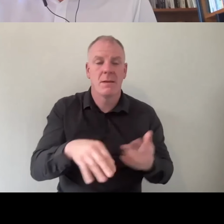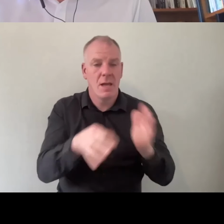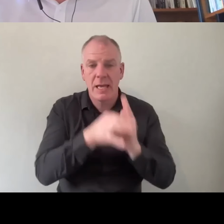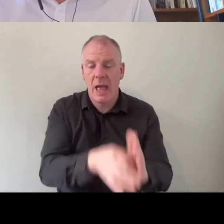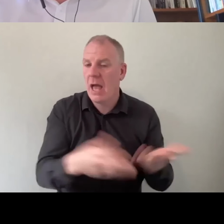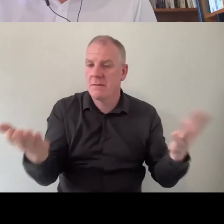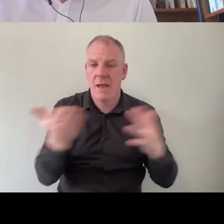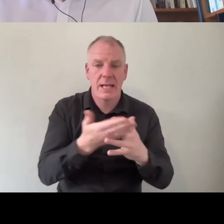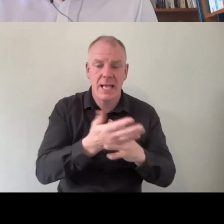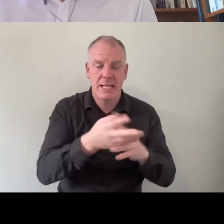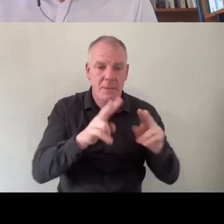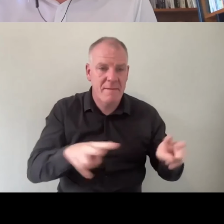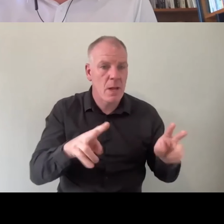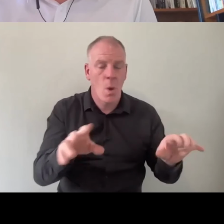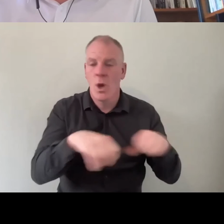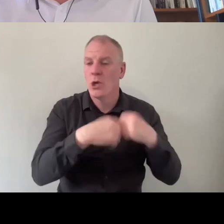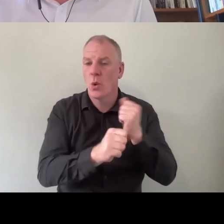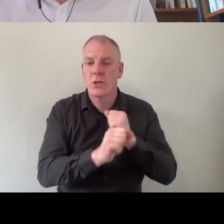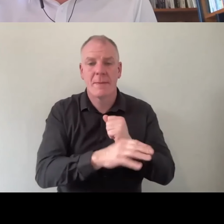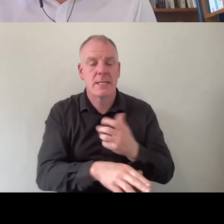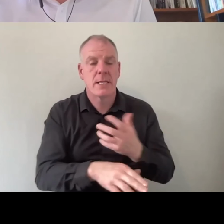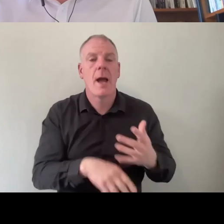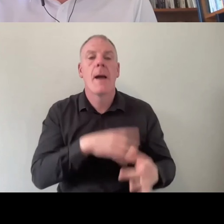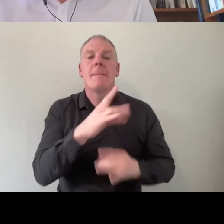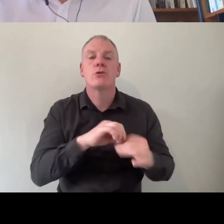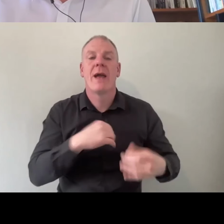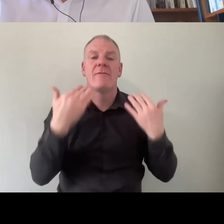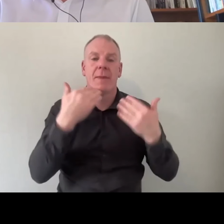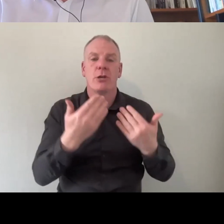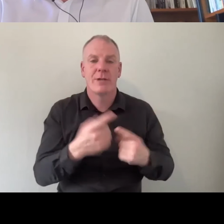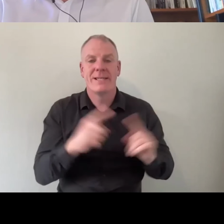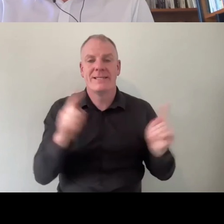your social media, providing information in alternative formats and so on.